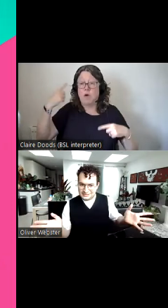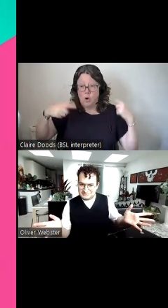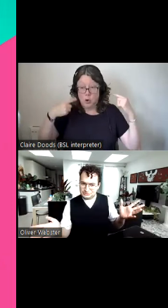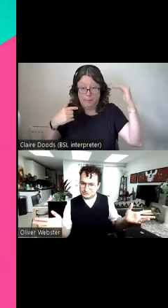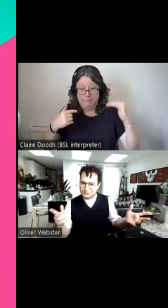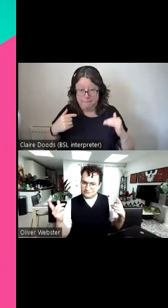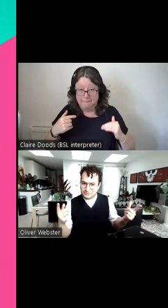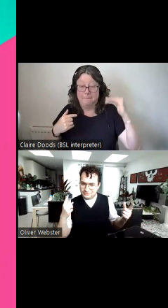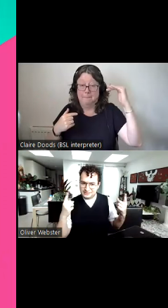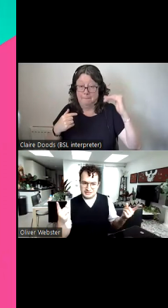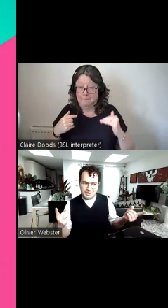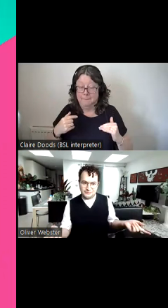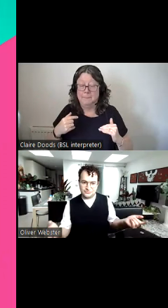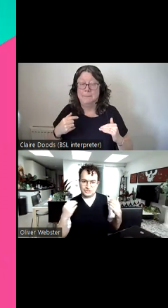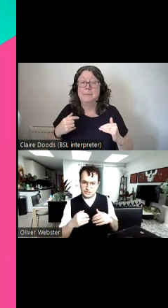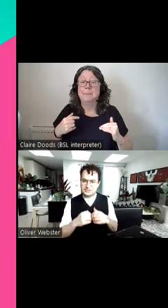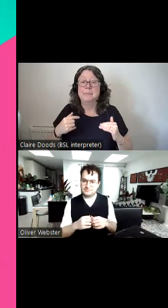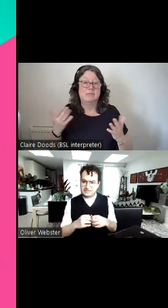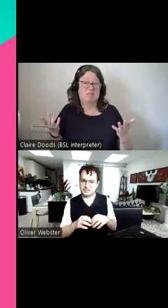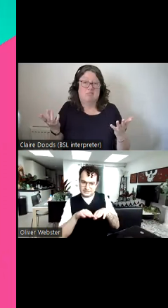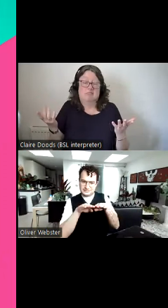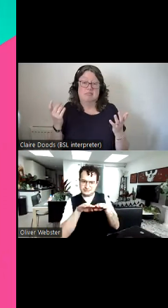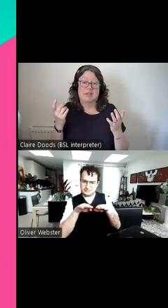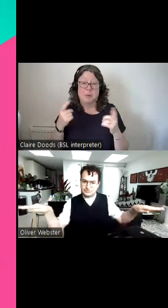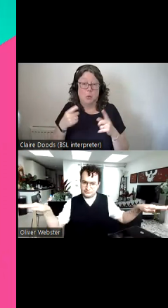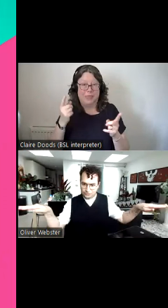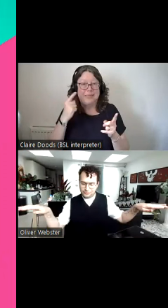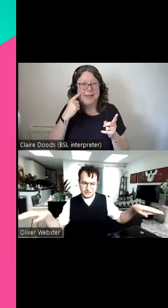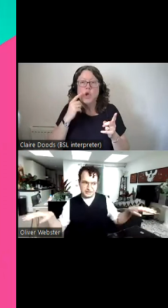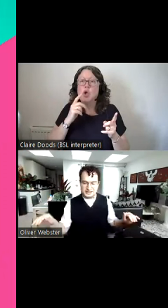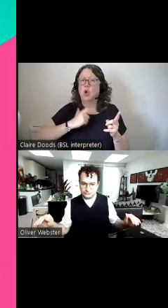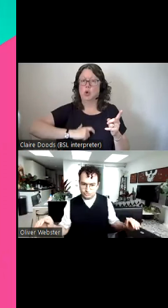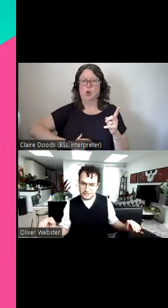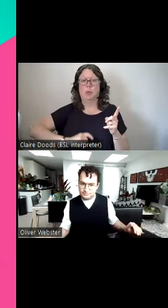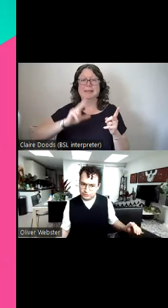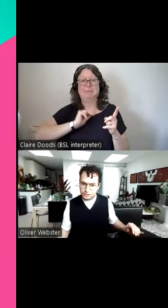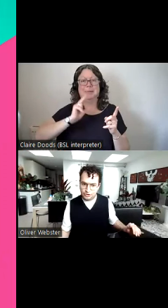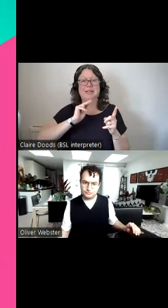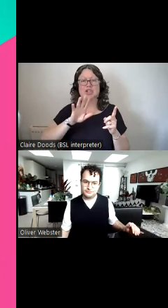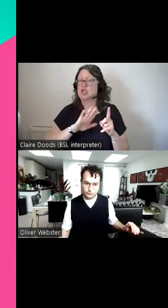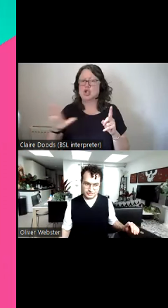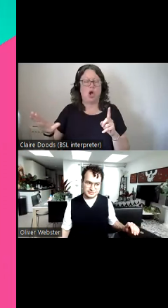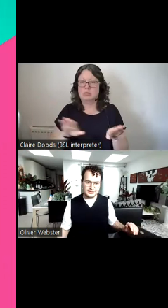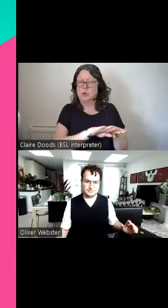but also not something we really think about. Human speech isn't uniform. Unless you've got a really monotone voice,